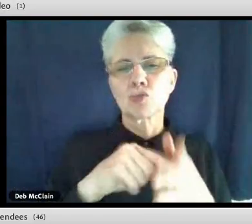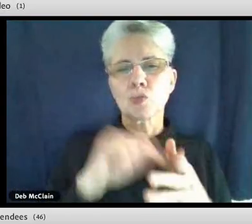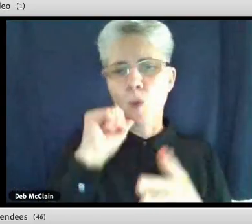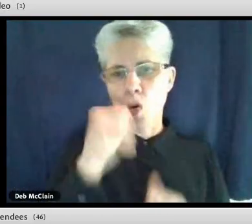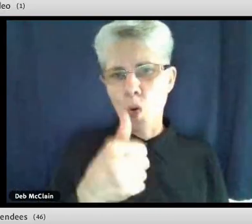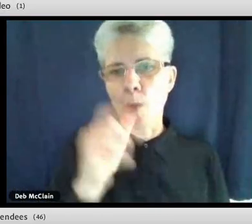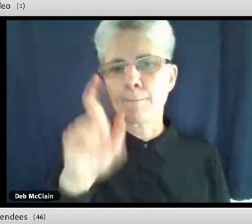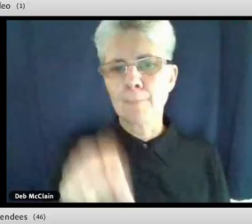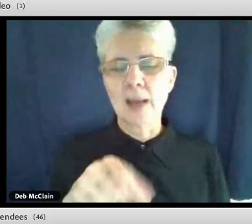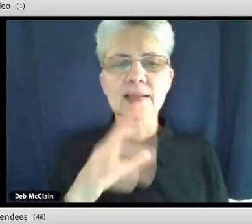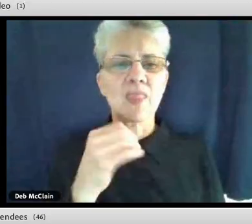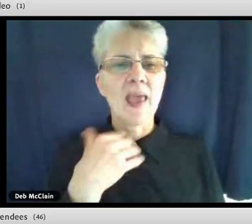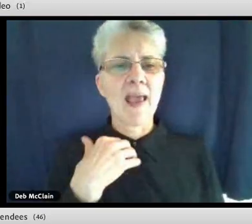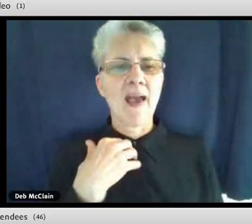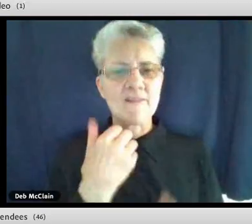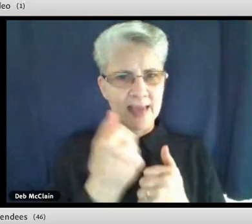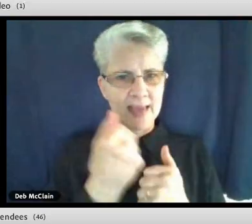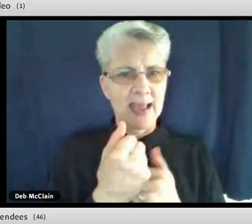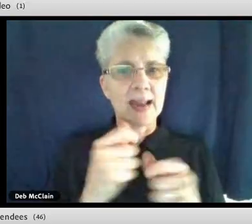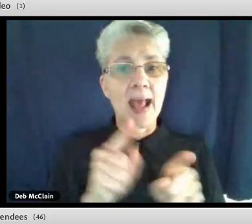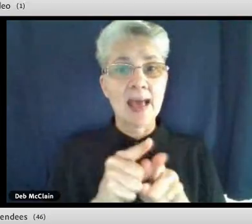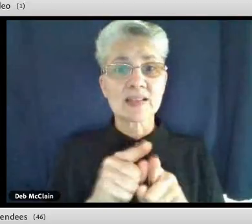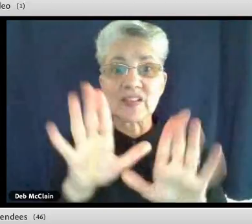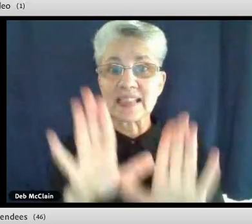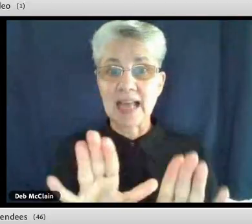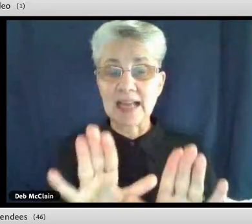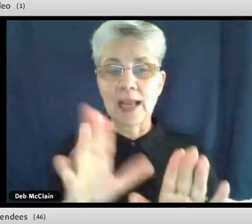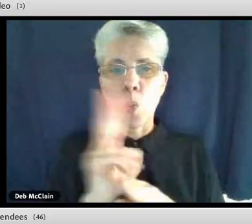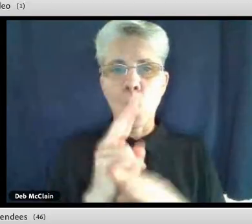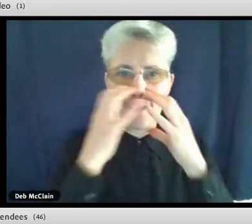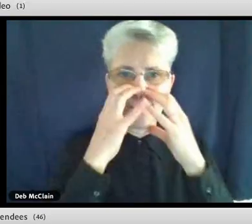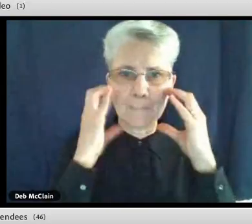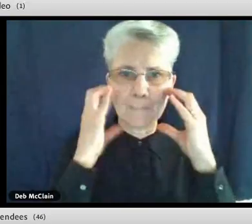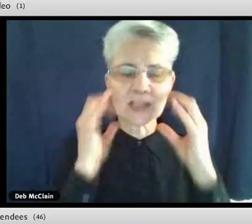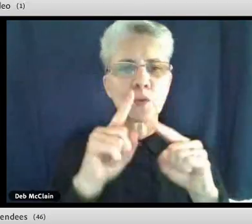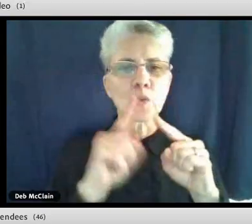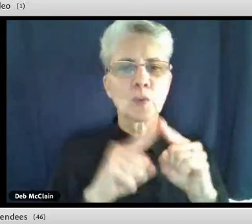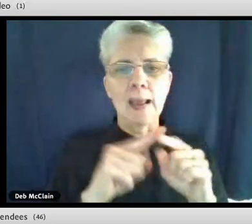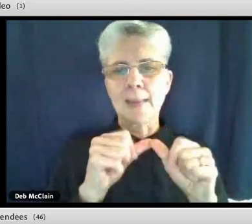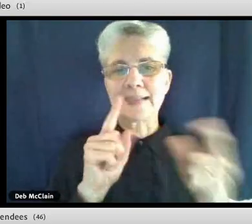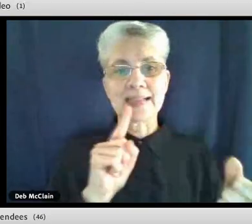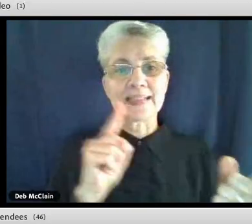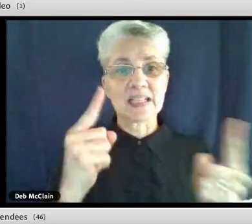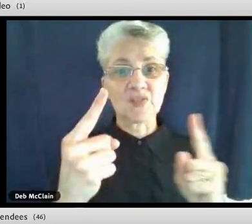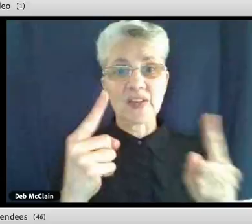and they have advocated as of Sunday wearing masks if you can't maintain 6 feet of distance,